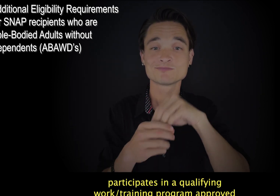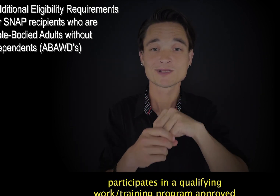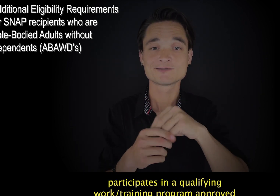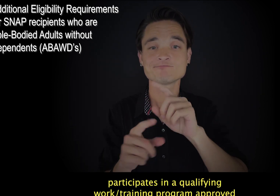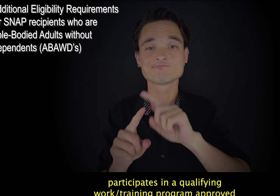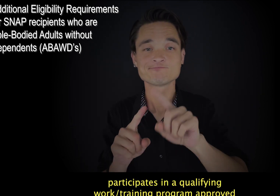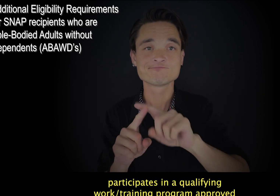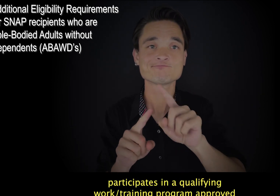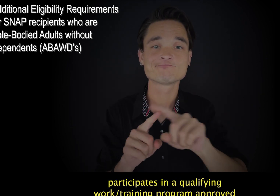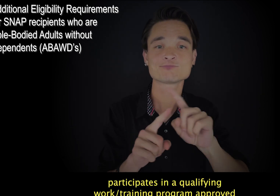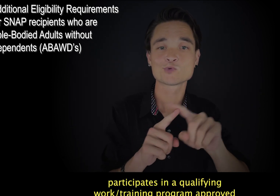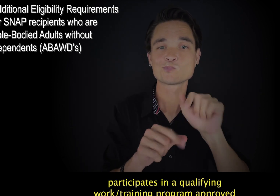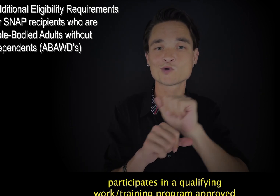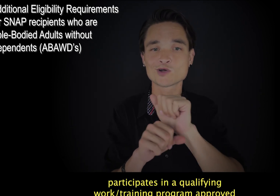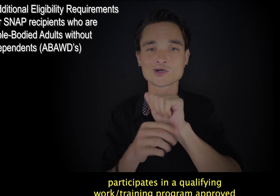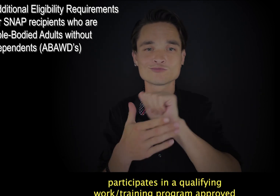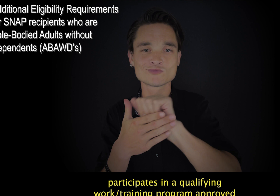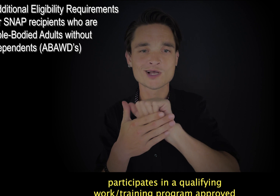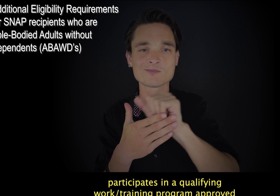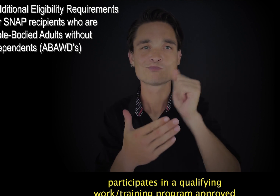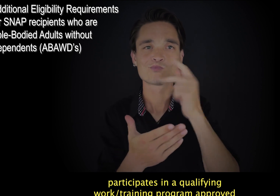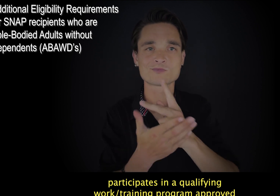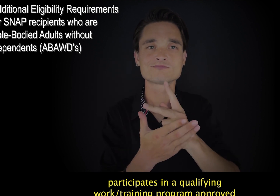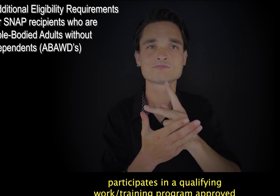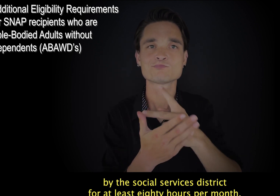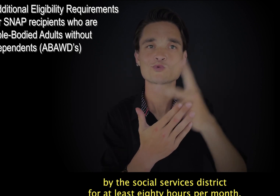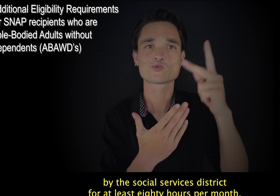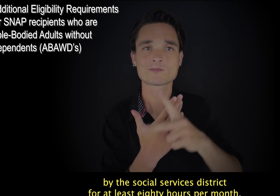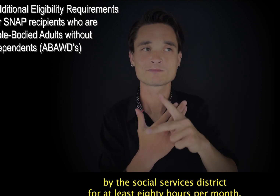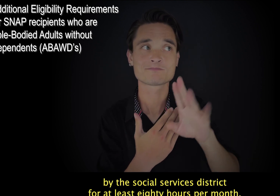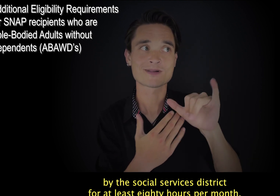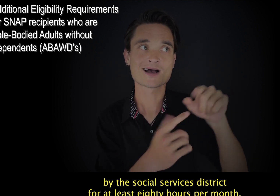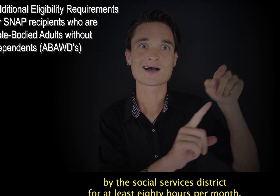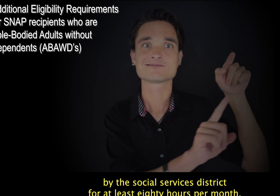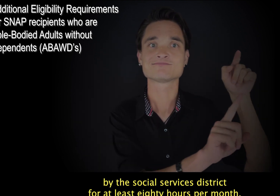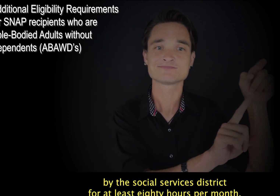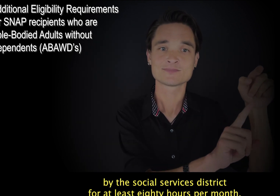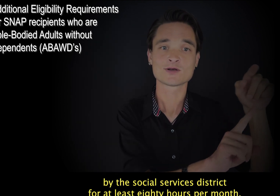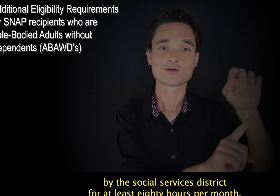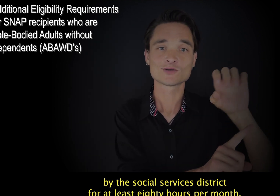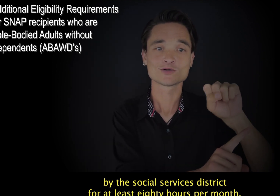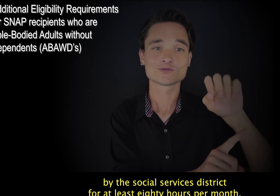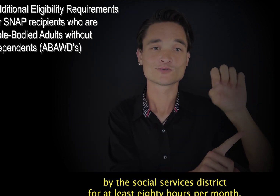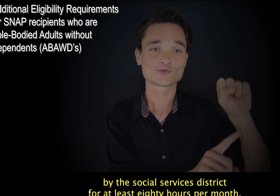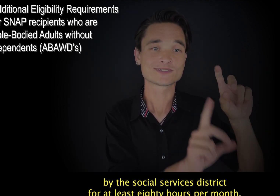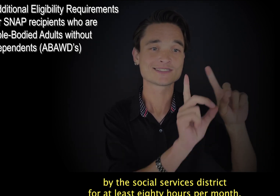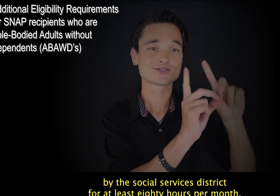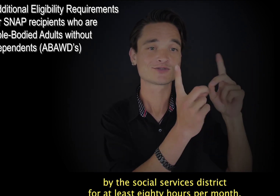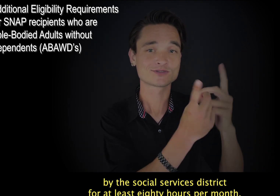participates in a qualifying work/training program approved by the social services district for at least eighty hours per month,